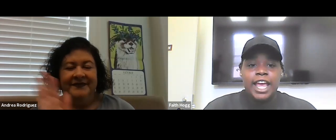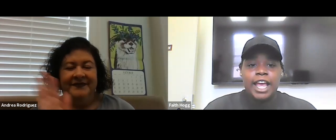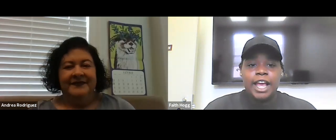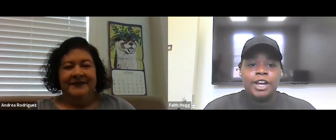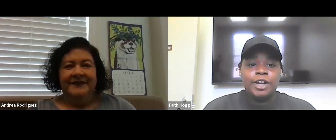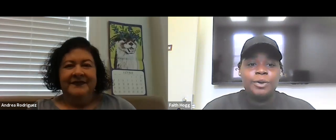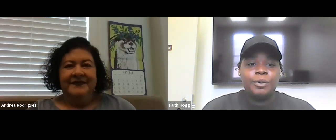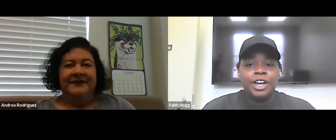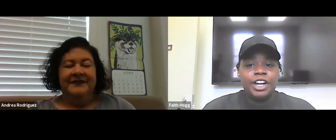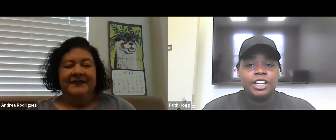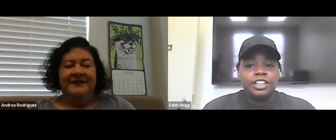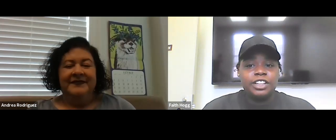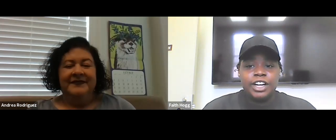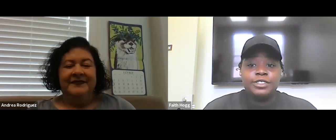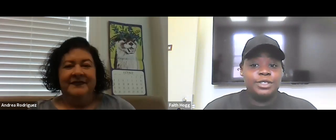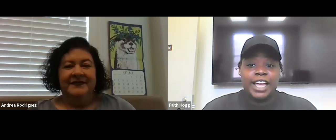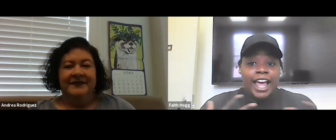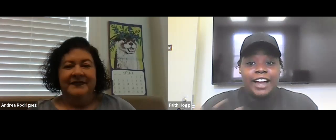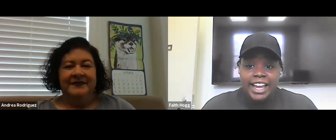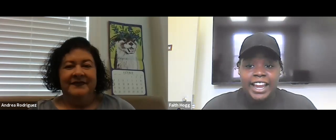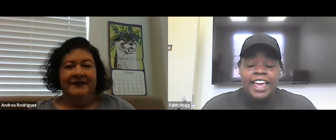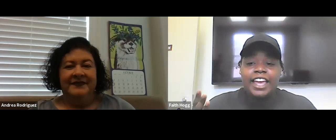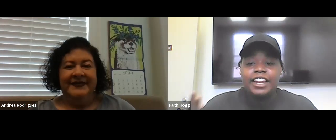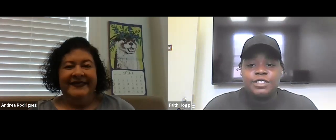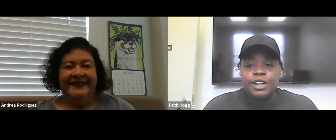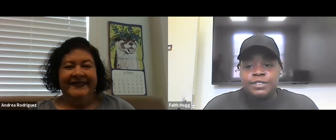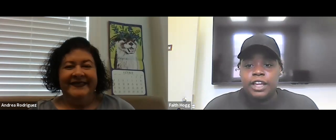And we're going to learn how to sign, how to sign. In this first video,